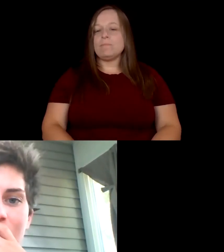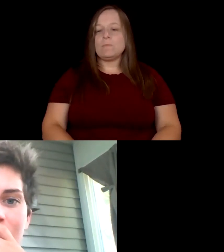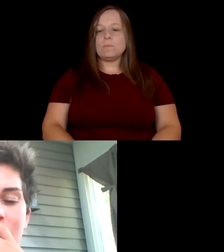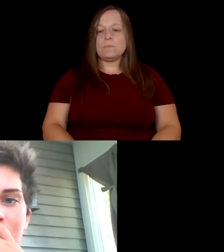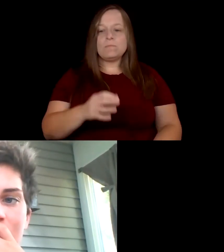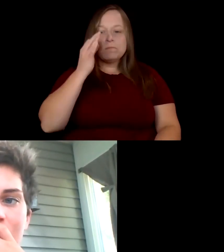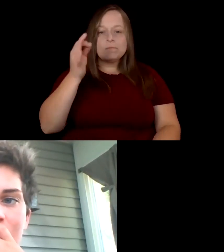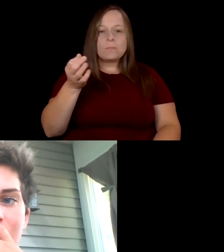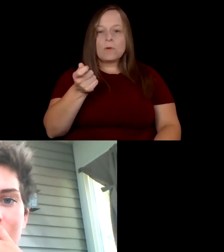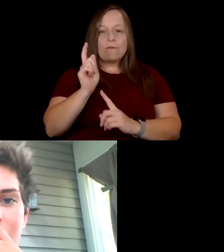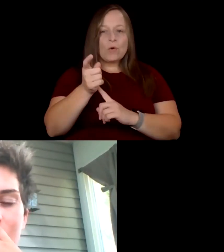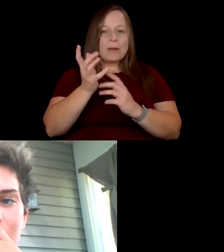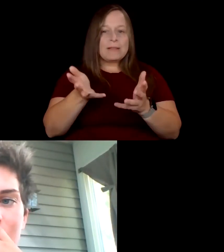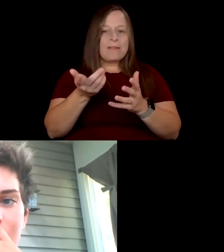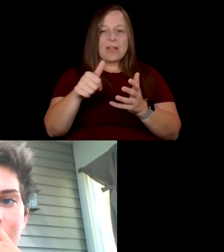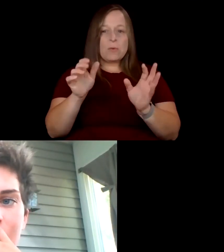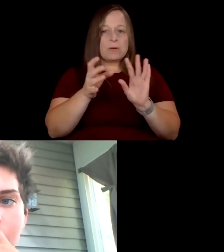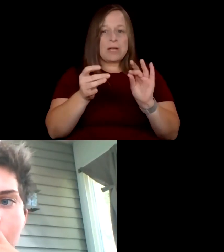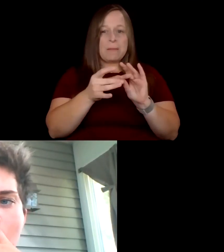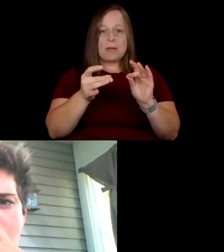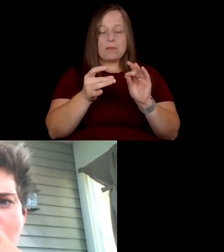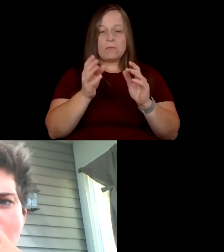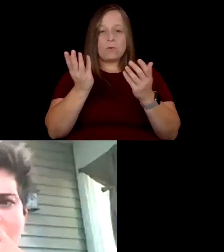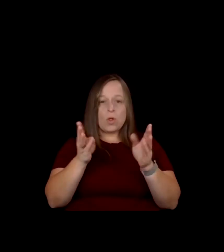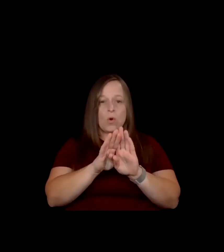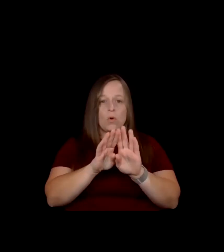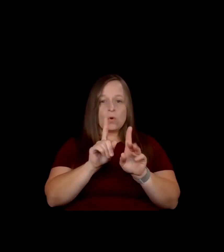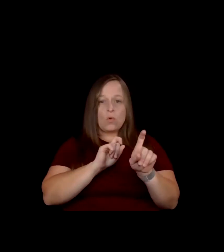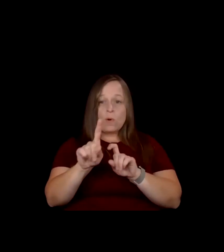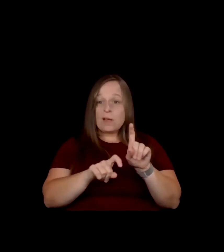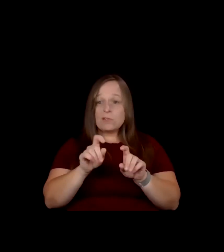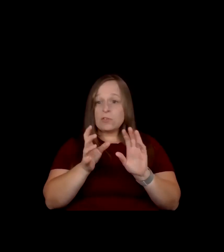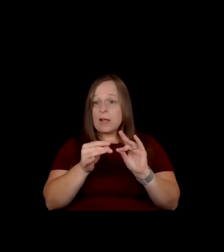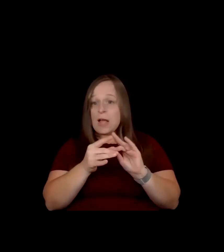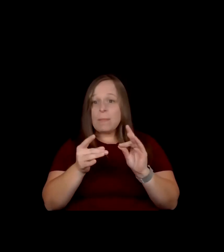We only have a couple minutes left. Does anybody have kind of a closing question or comment they wanna address?